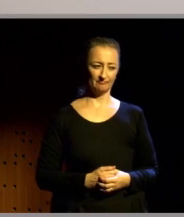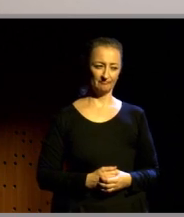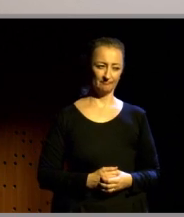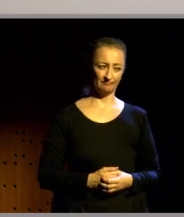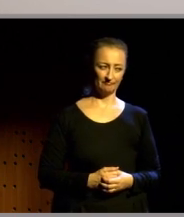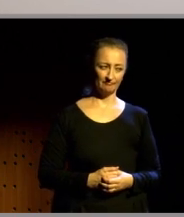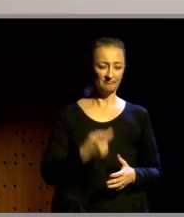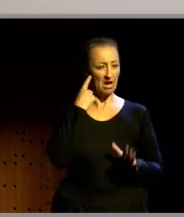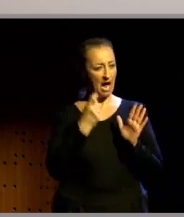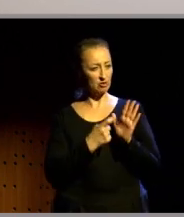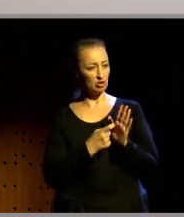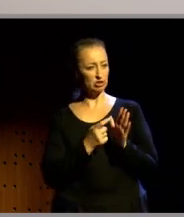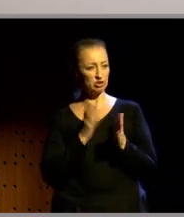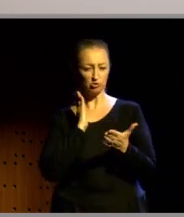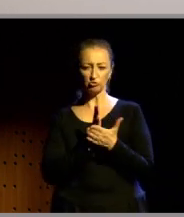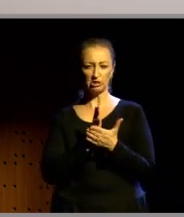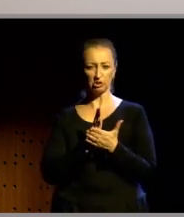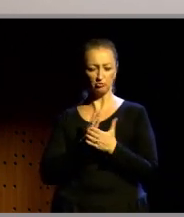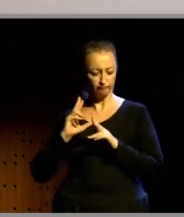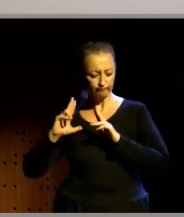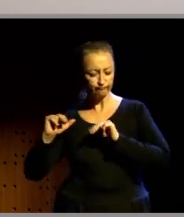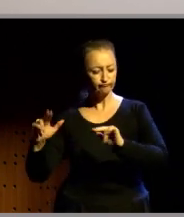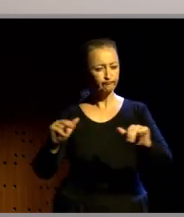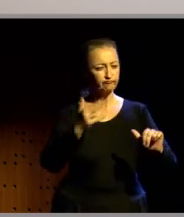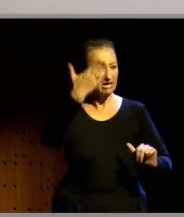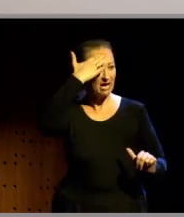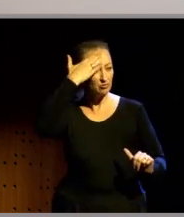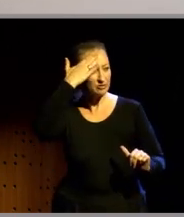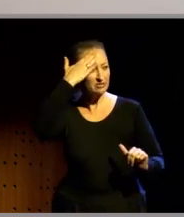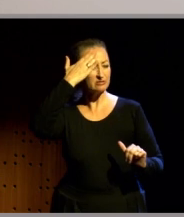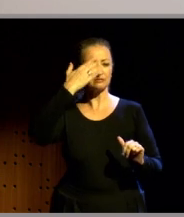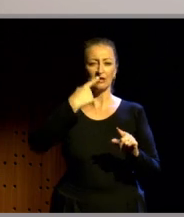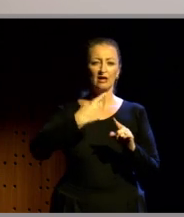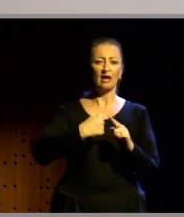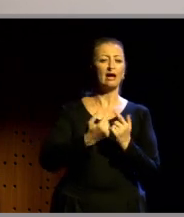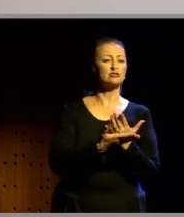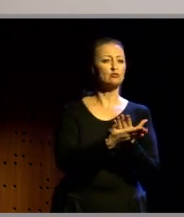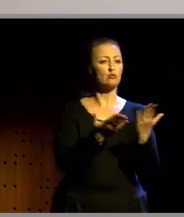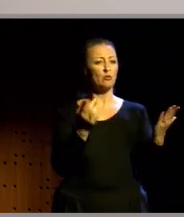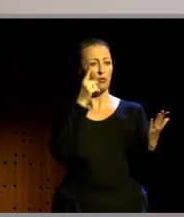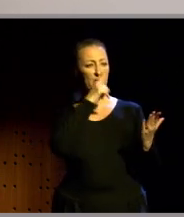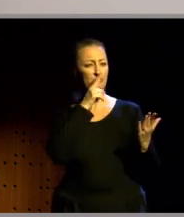the Traditional Custodians, Elders and sisters and all storytellers who are telling the stories